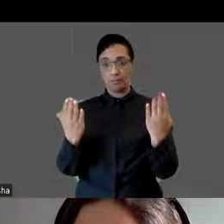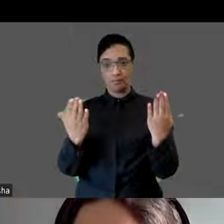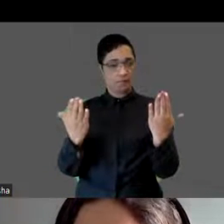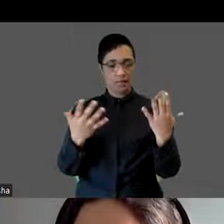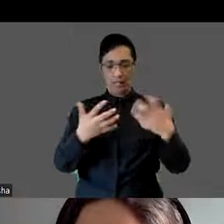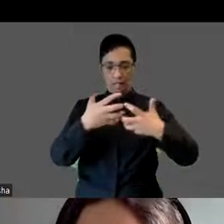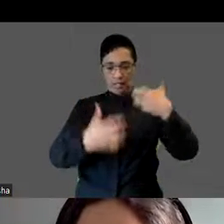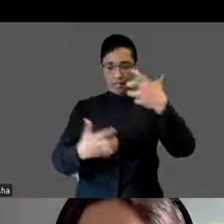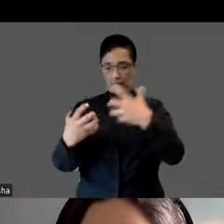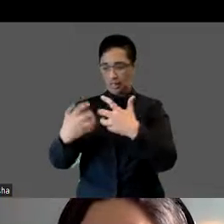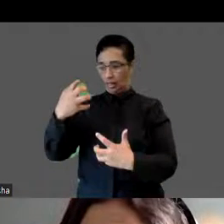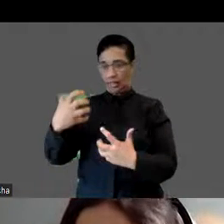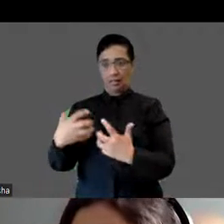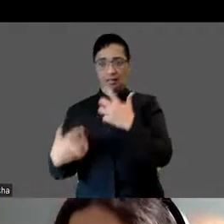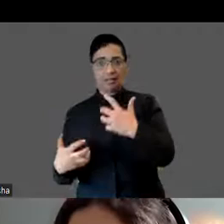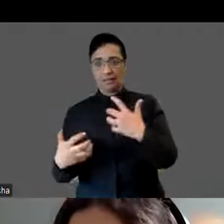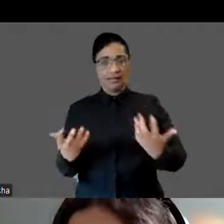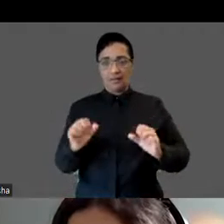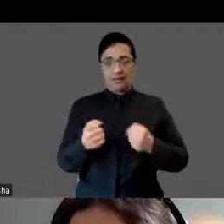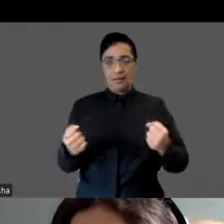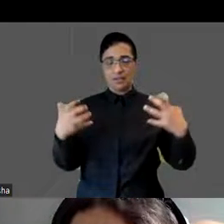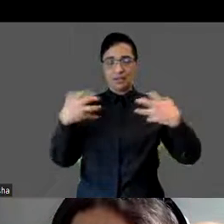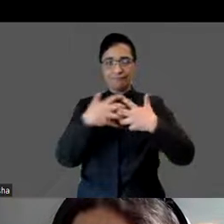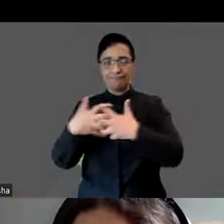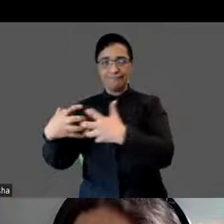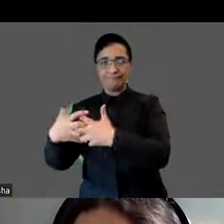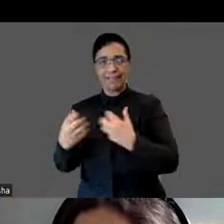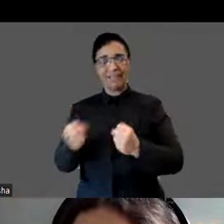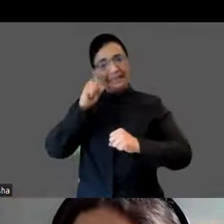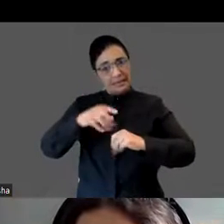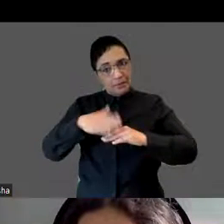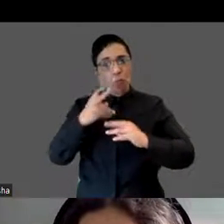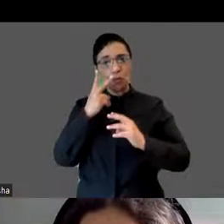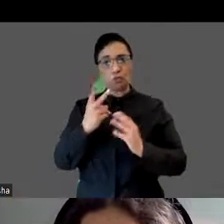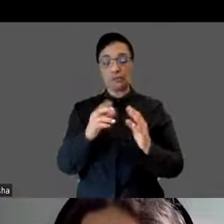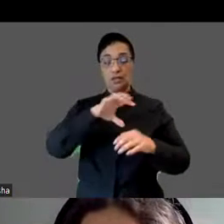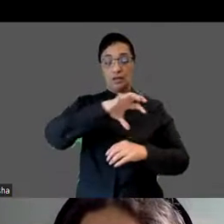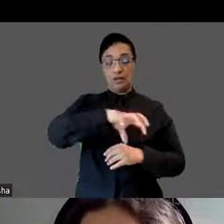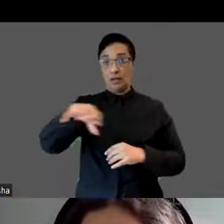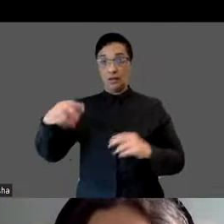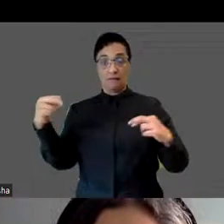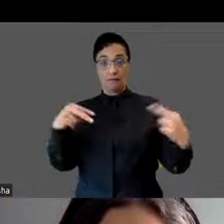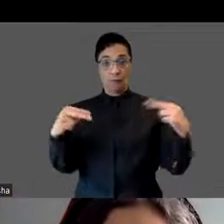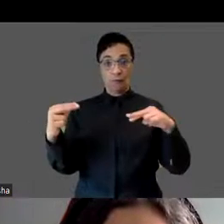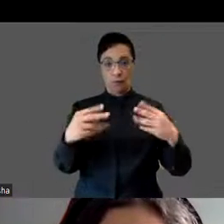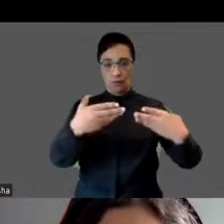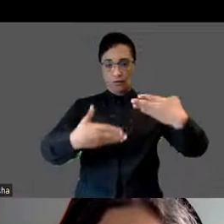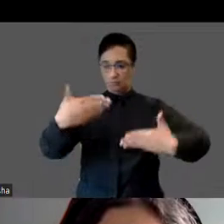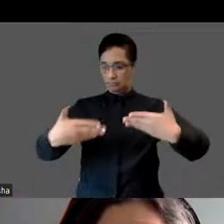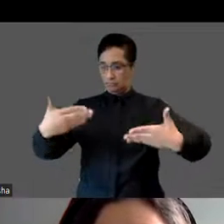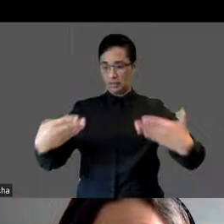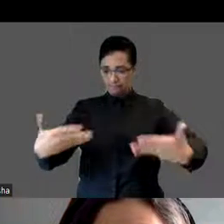to develop more comparable forms to provide the data we actually need.